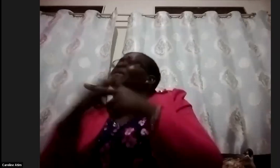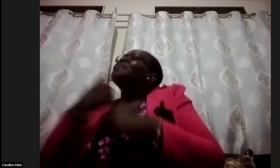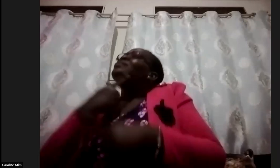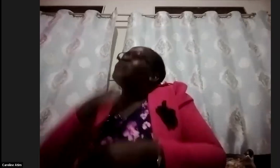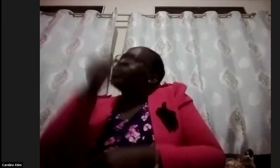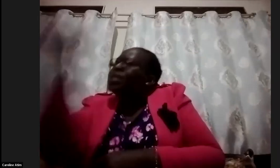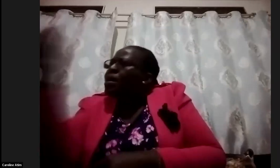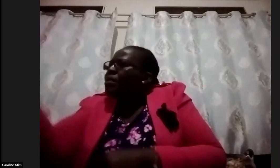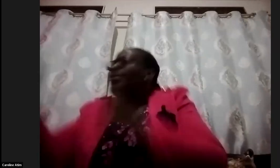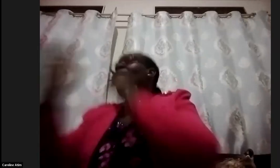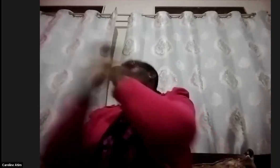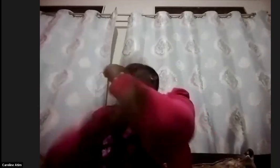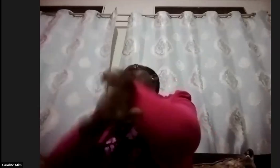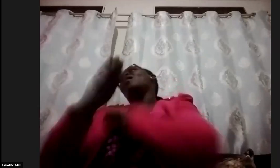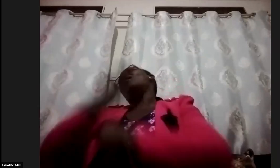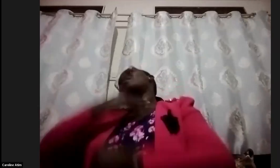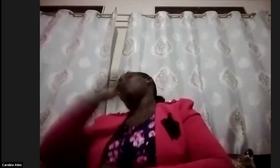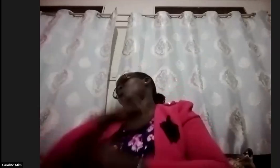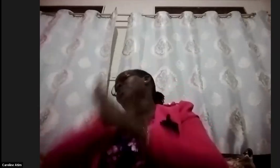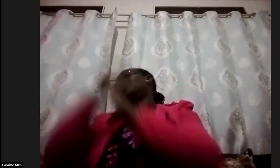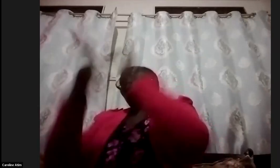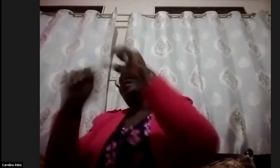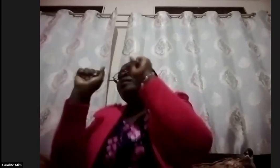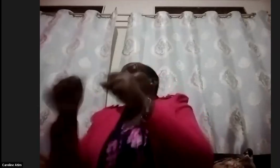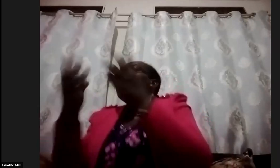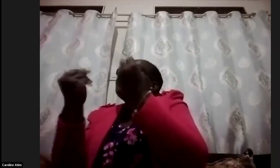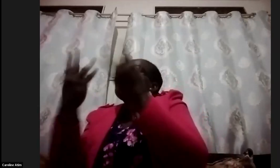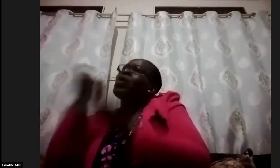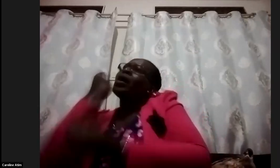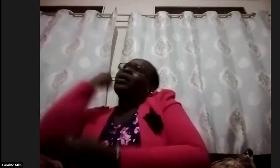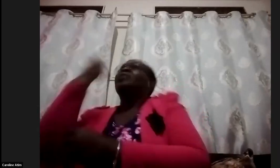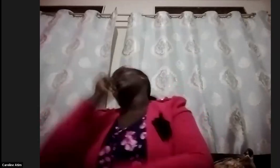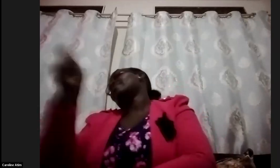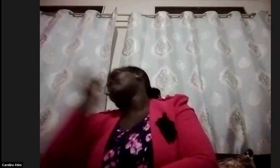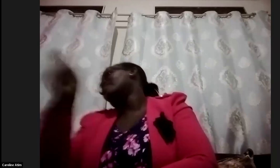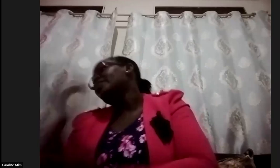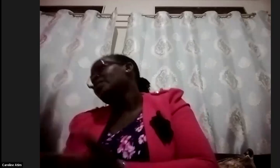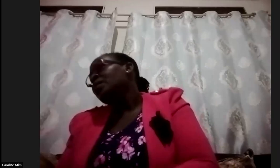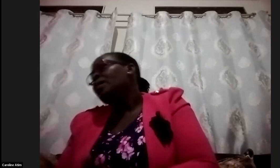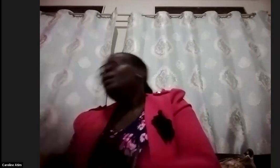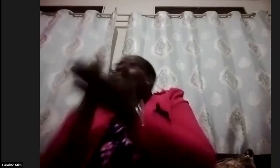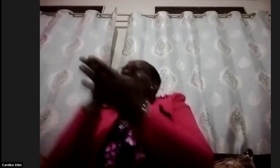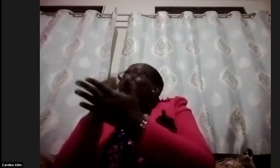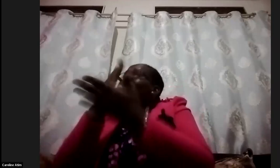not get the communication. Because each country usually has their own sign language and